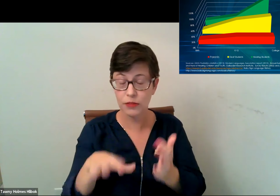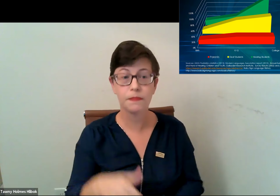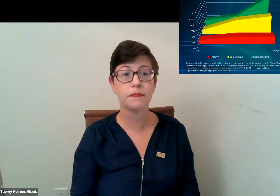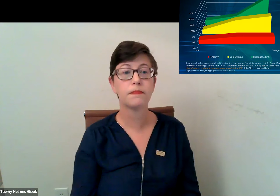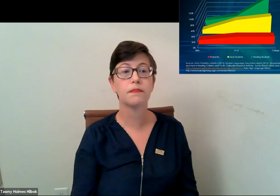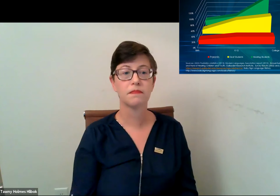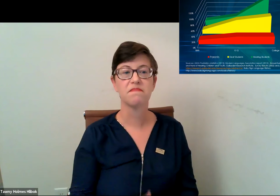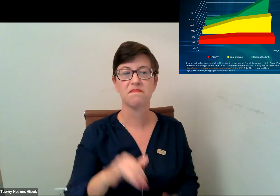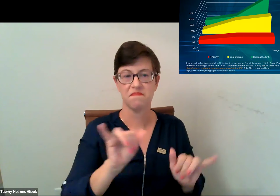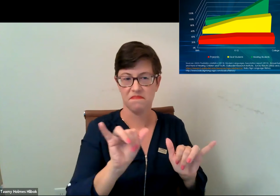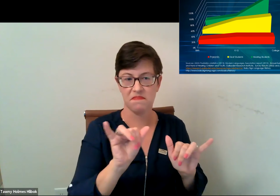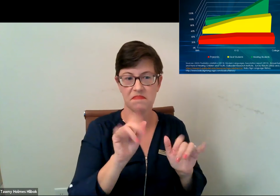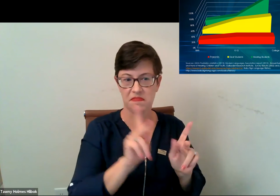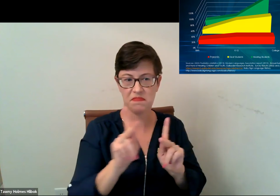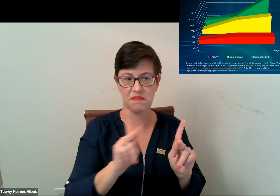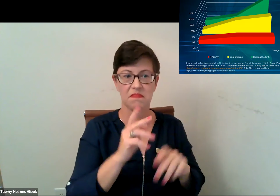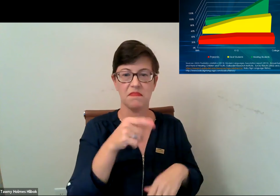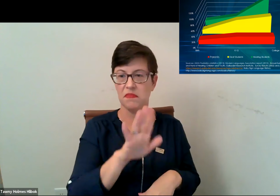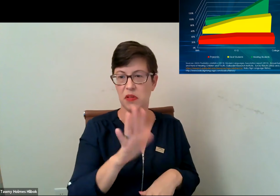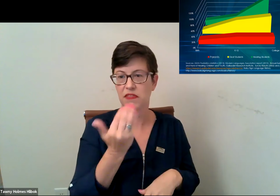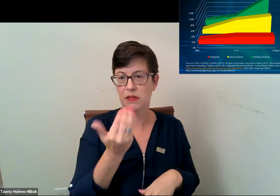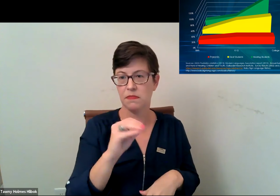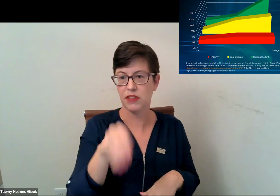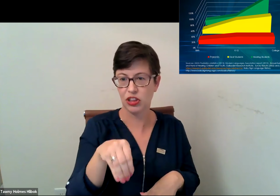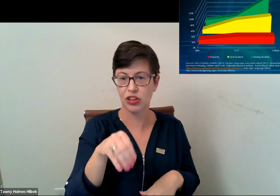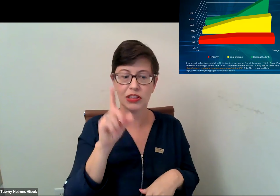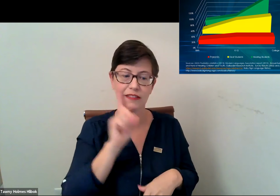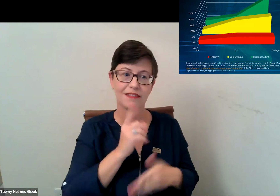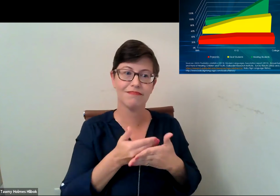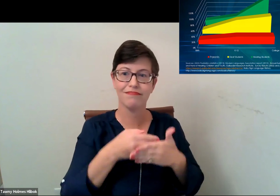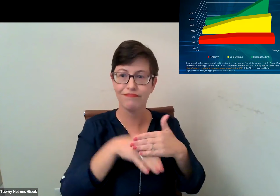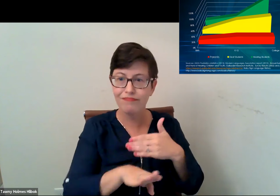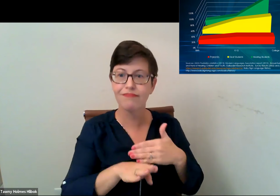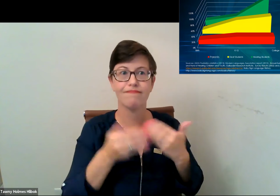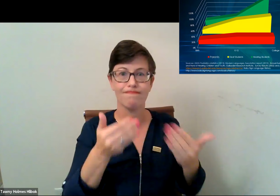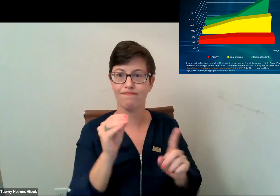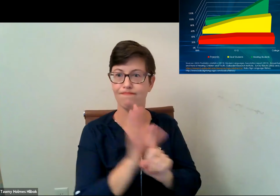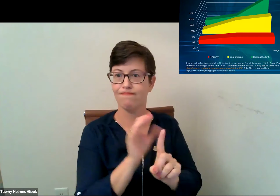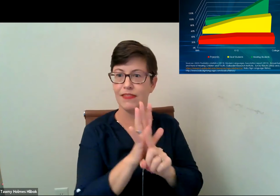Now, if the yellow group which, which represents deaf students, we see some similarities about 15% of deaf babies when they are